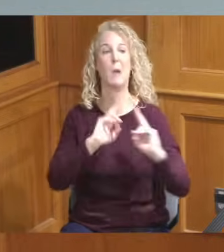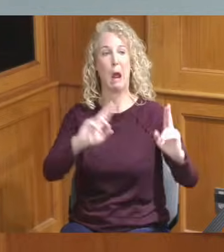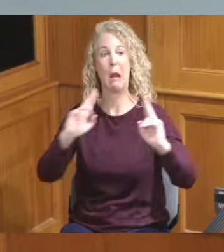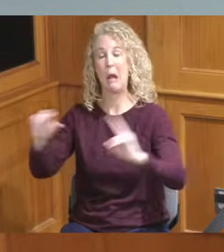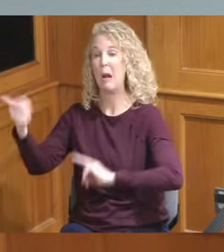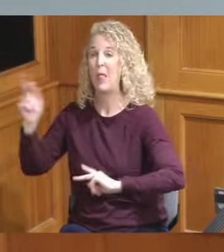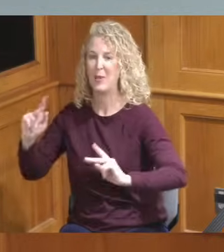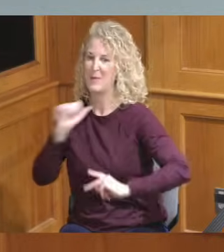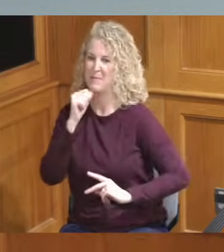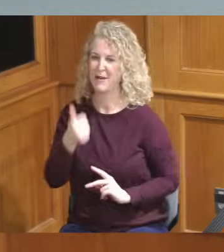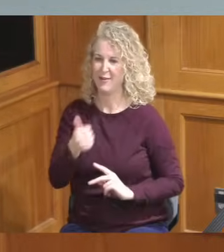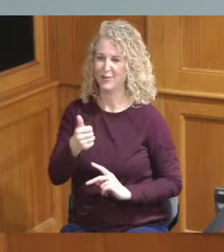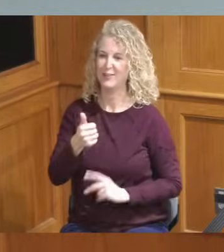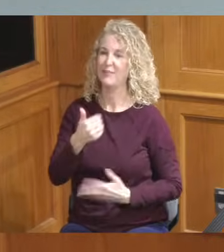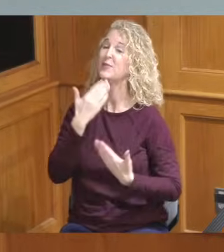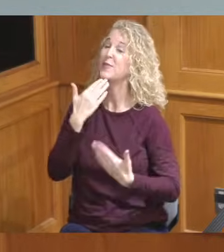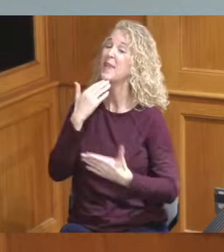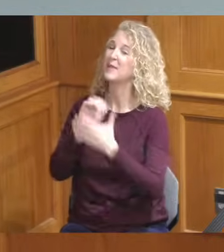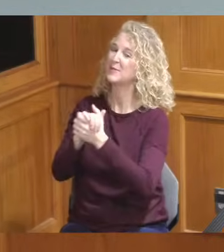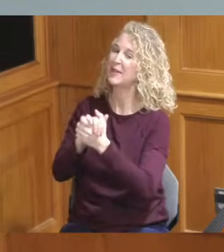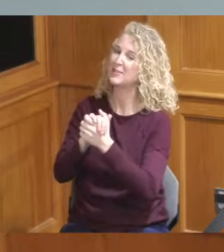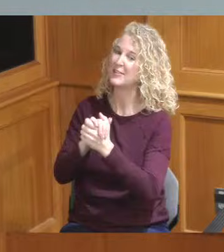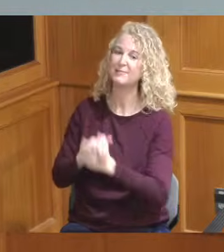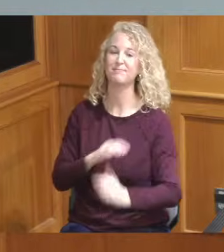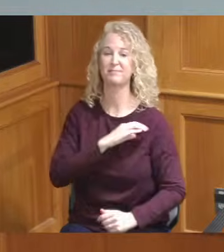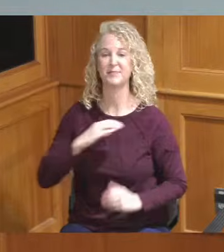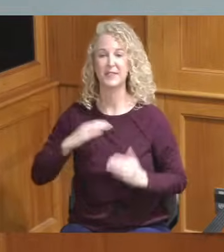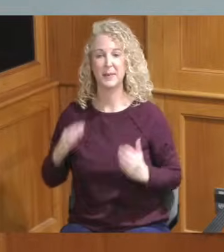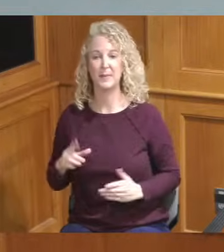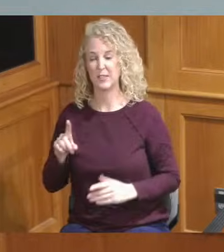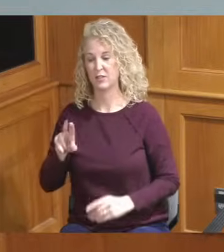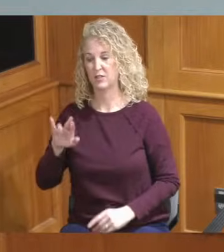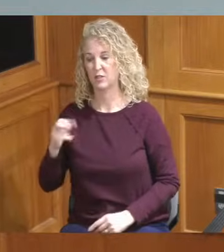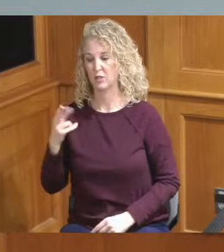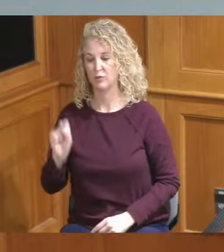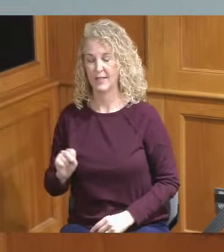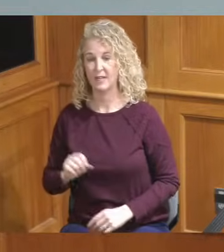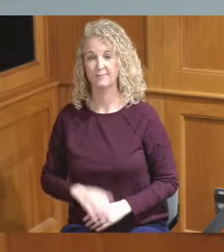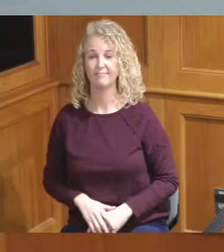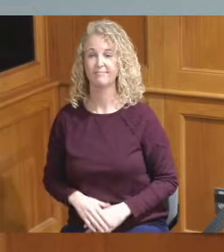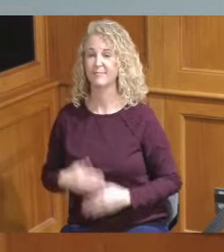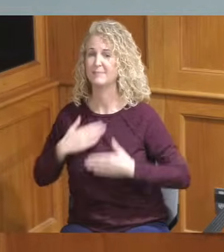thank you and congratulations. Thank you, Commissioner D. Thank you. such a pleasure to